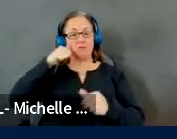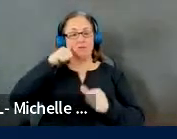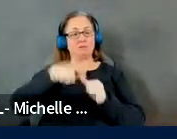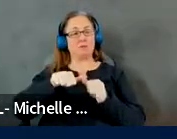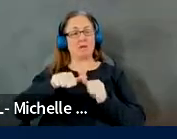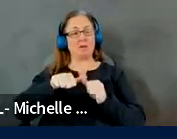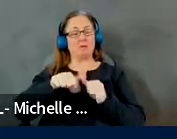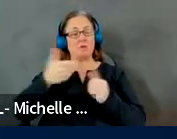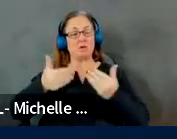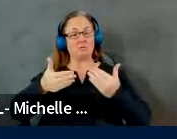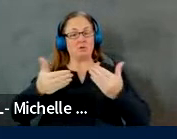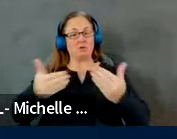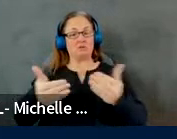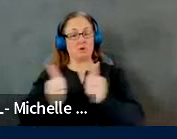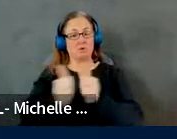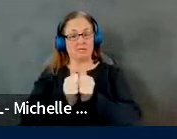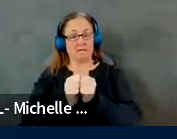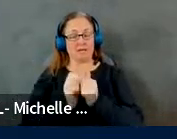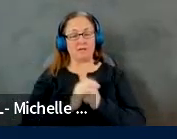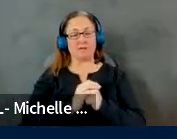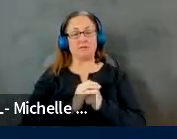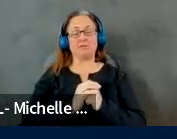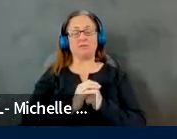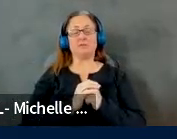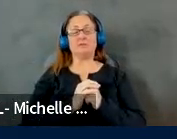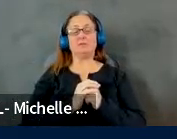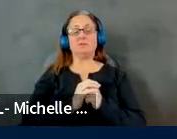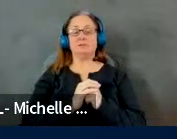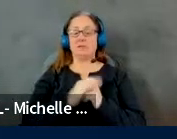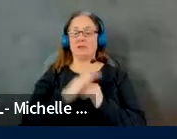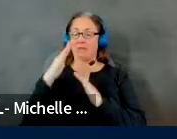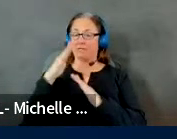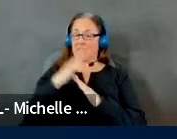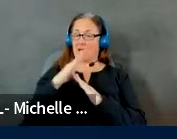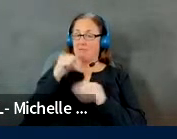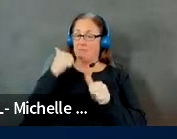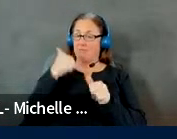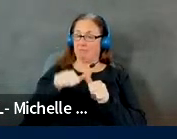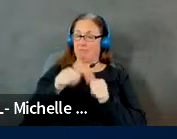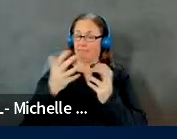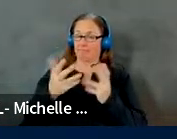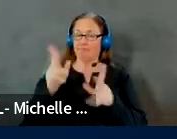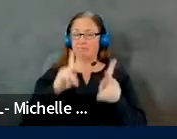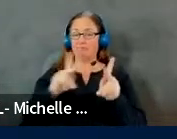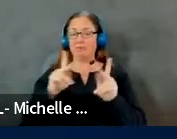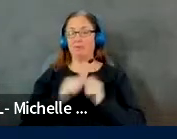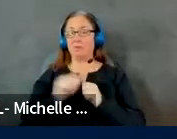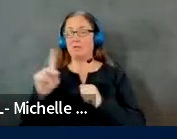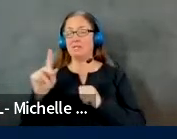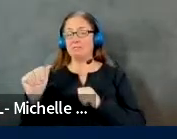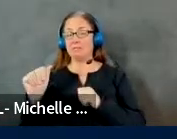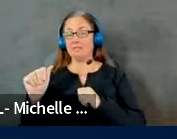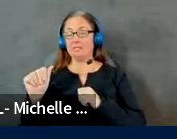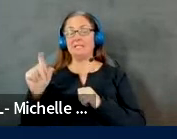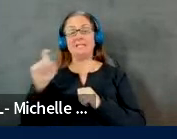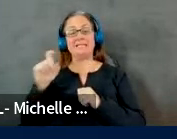move forward together. And the number one thing is that people with disabilities need to be included